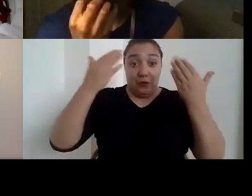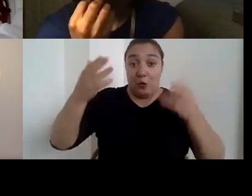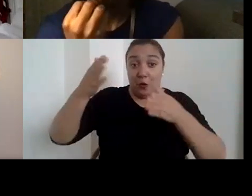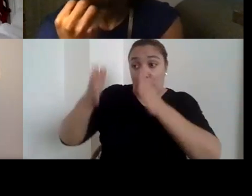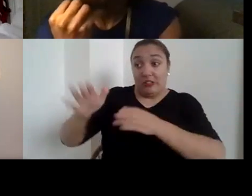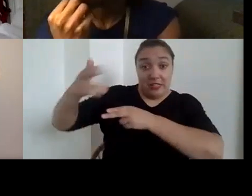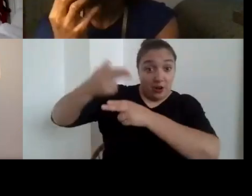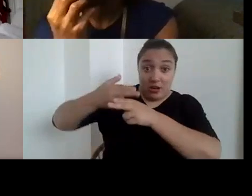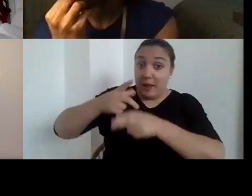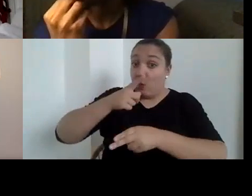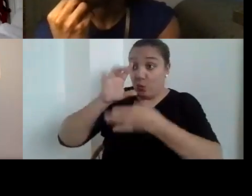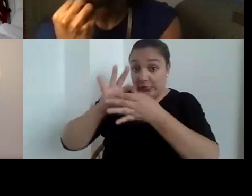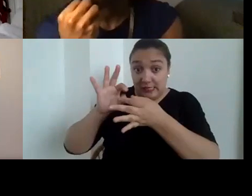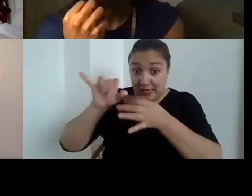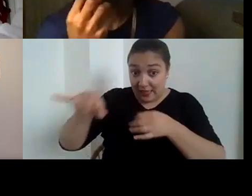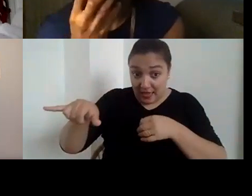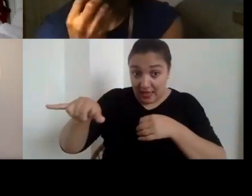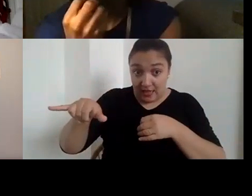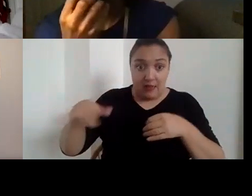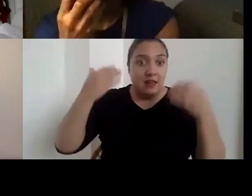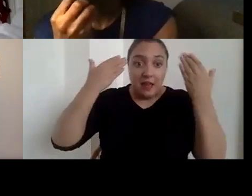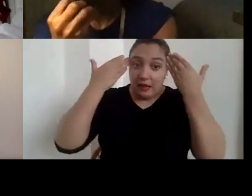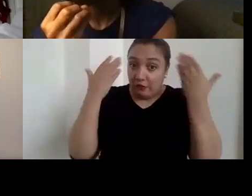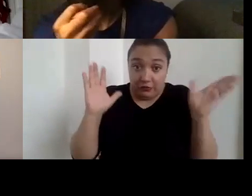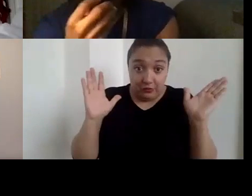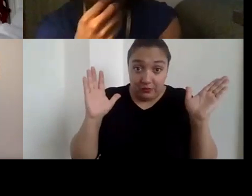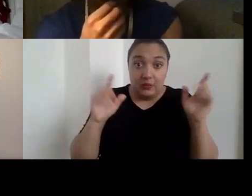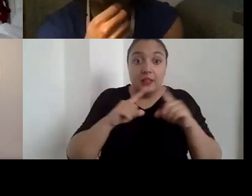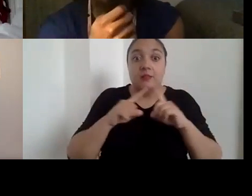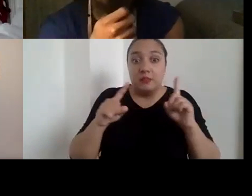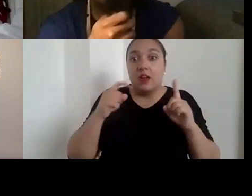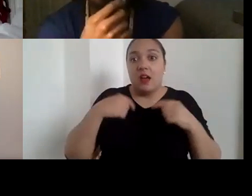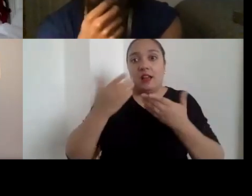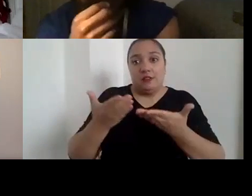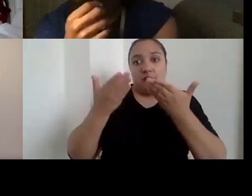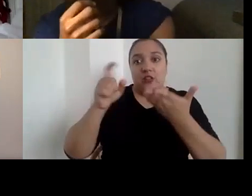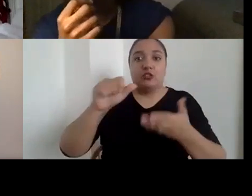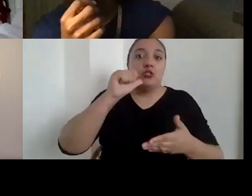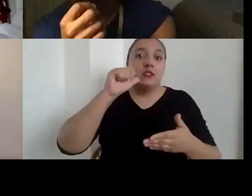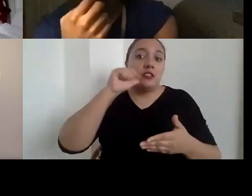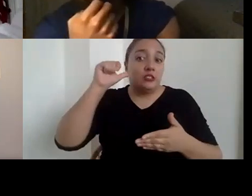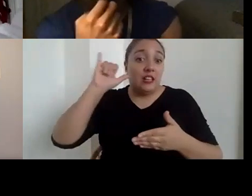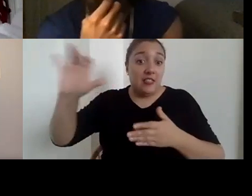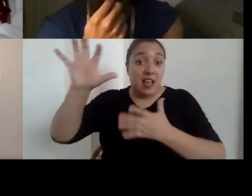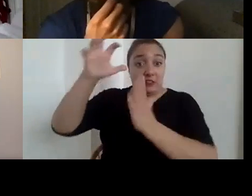I think lots of people are doing these kinds of conversations and no one conversation is going to hit all